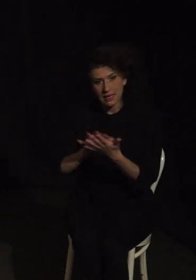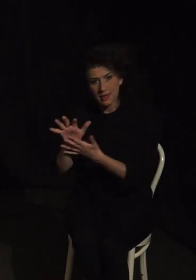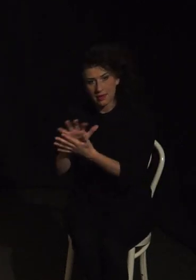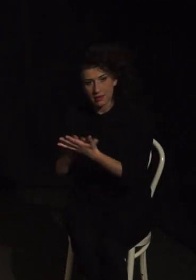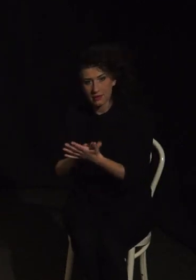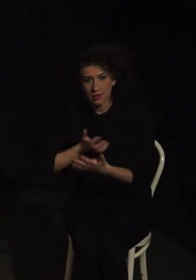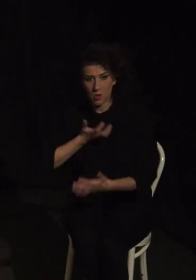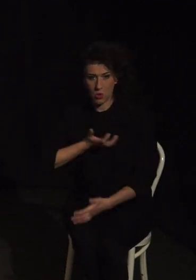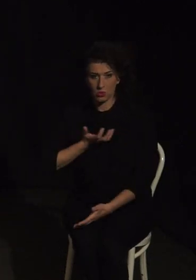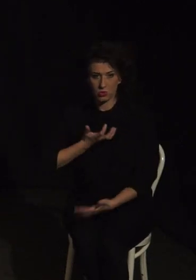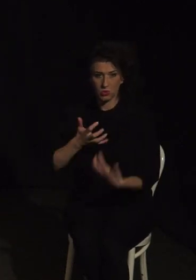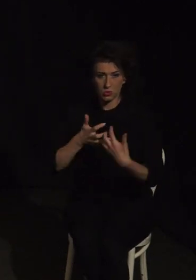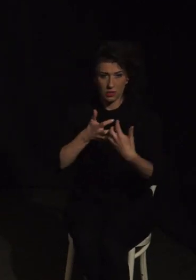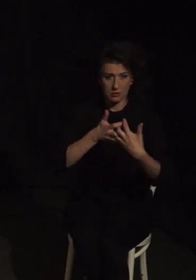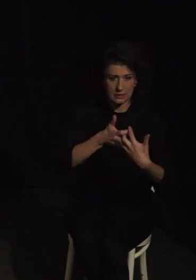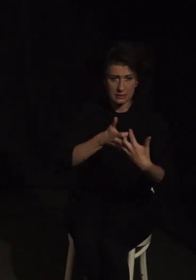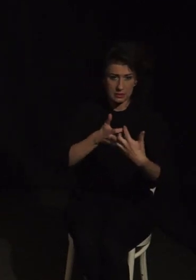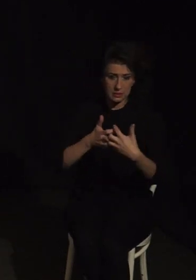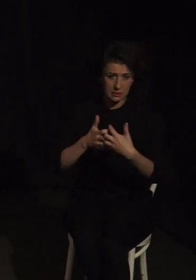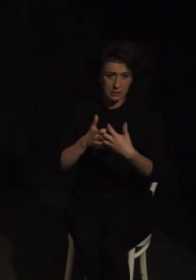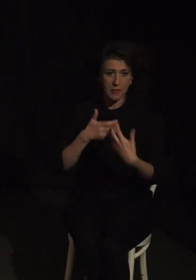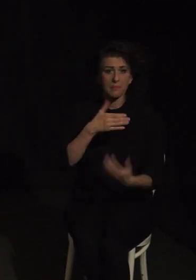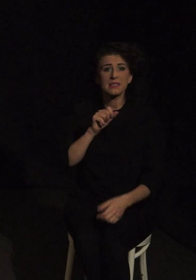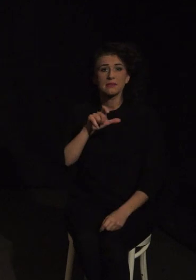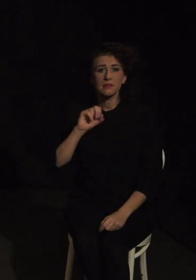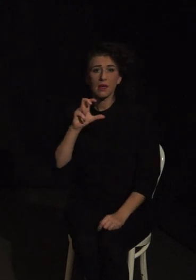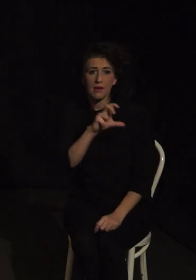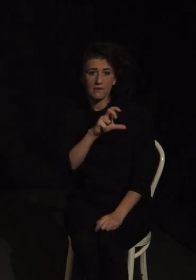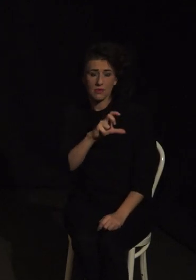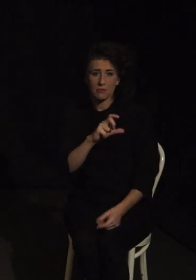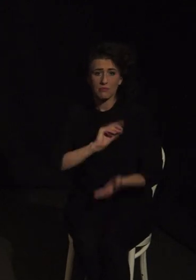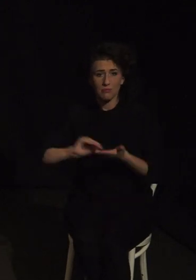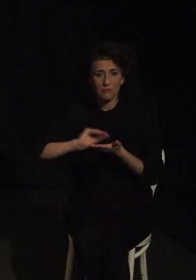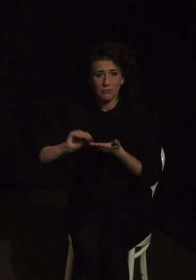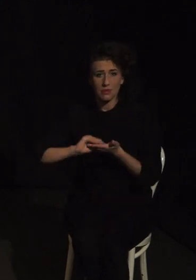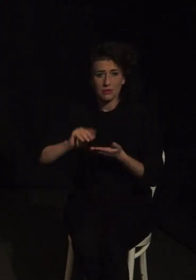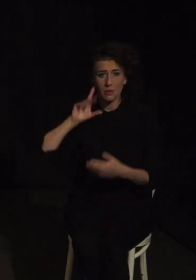When Mickiewicz was writing "Pan Tadeusz,"